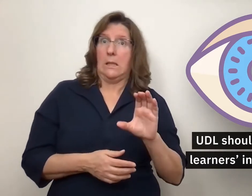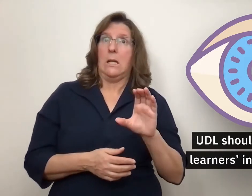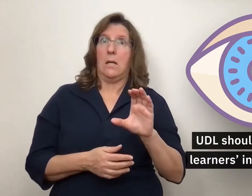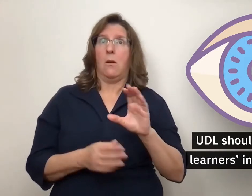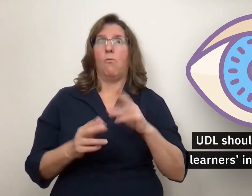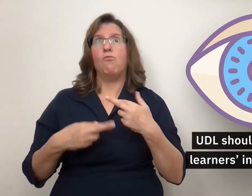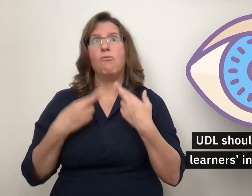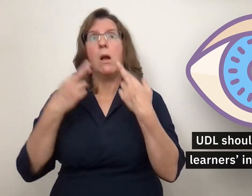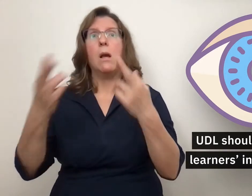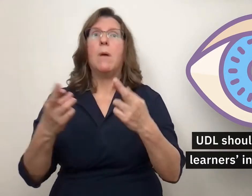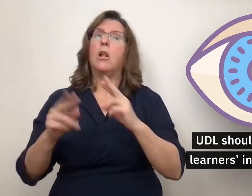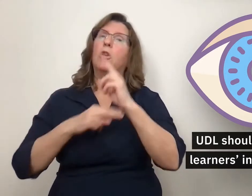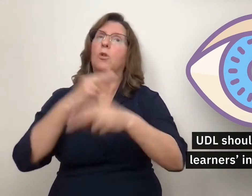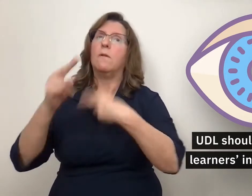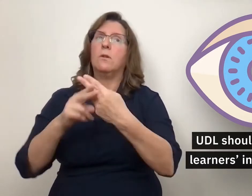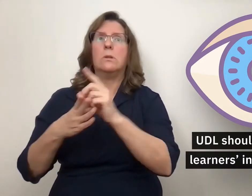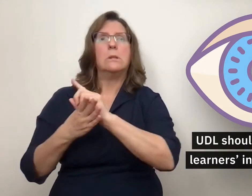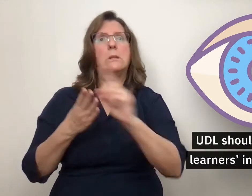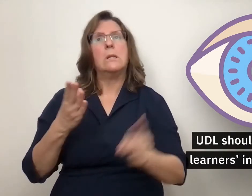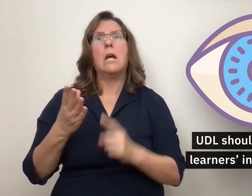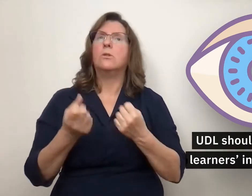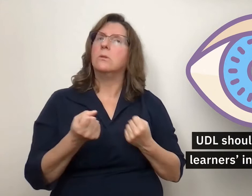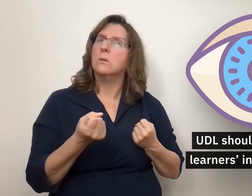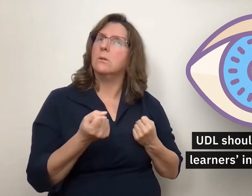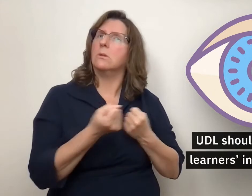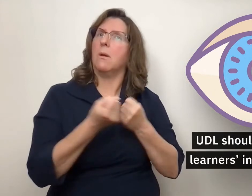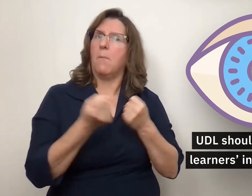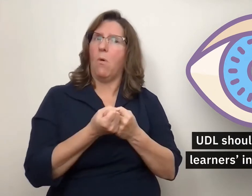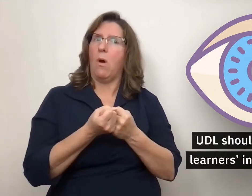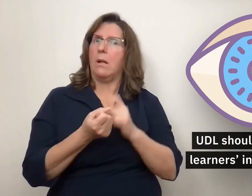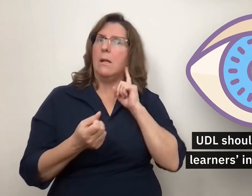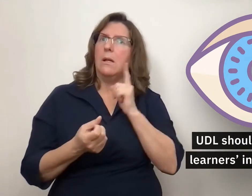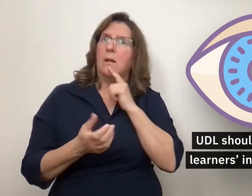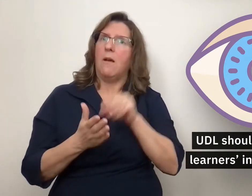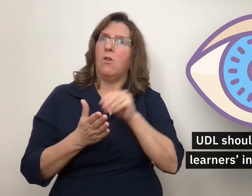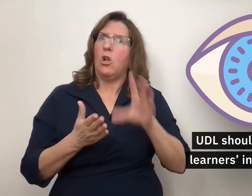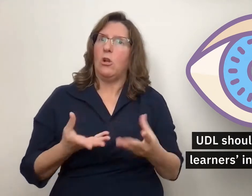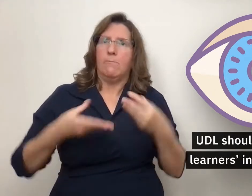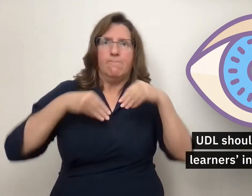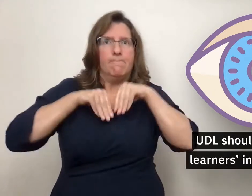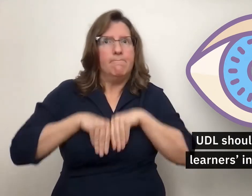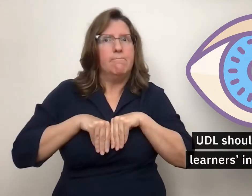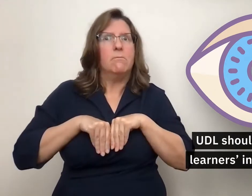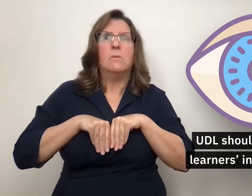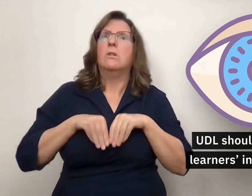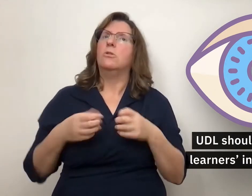The centre emphasizes that UDL should be focused on the deaf learner's innate strengths - -